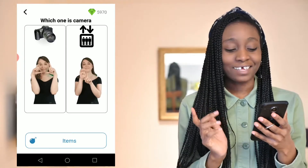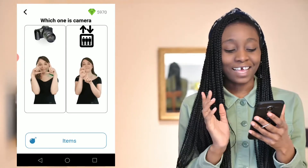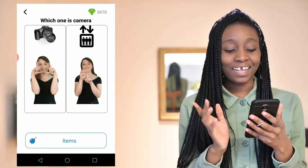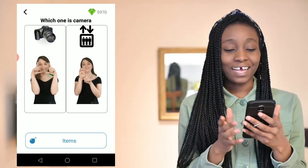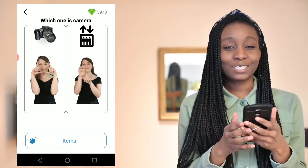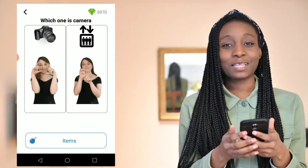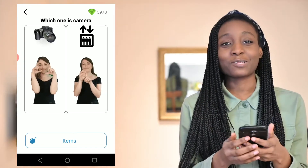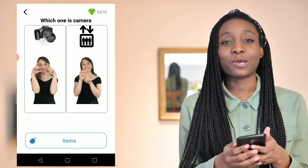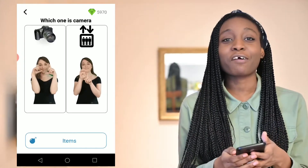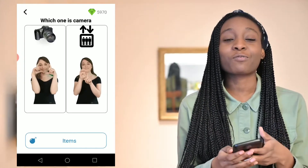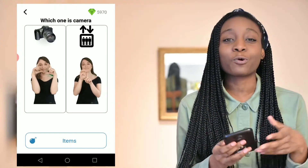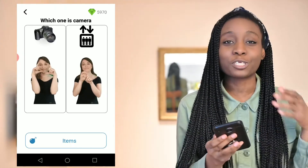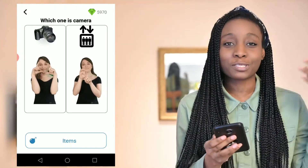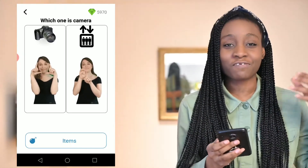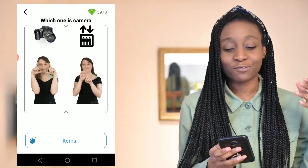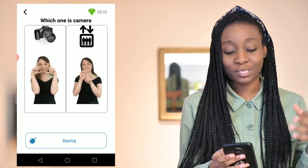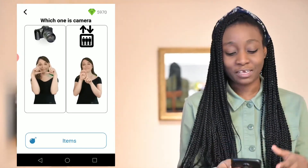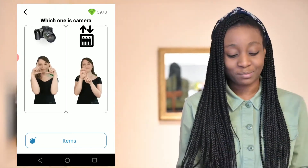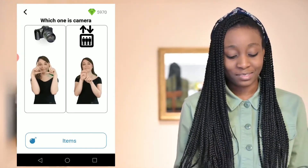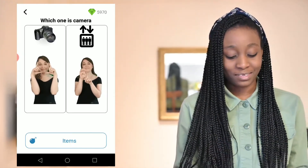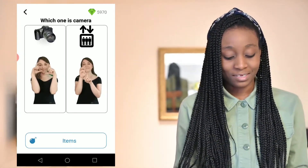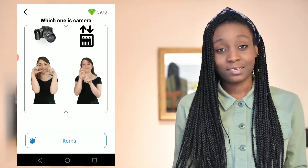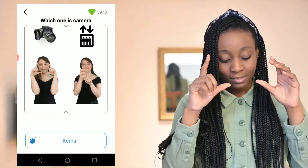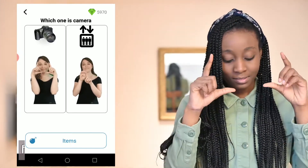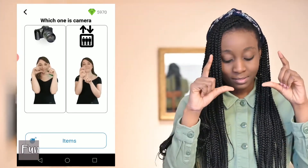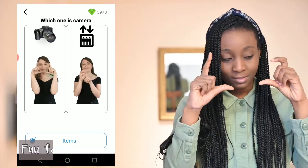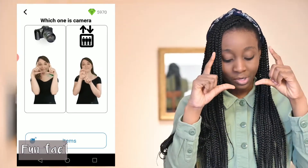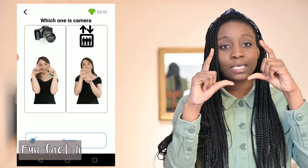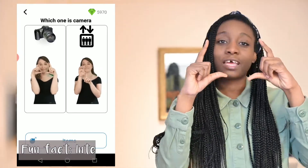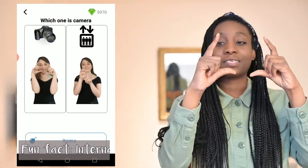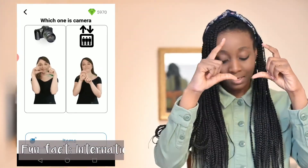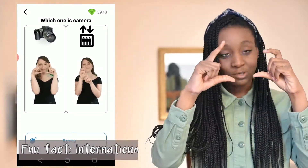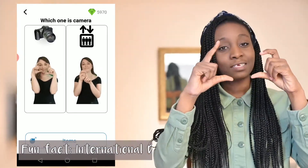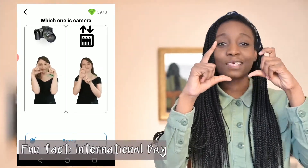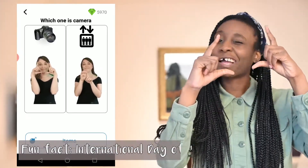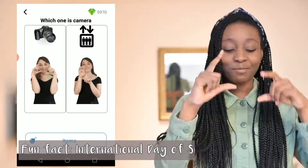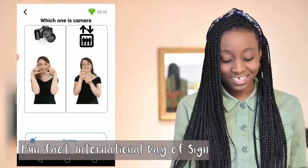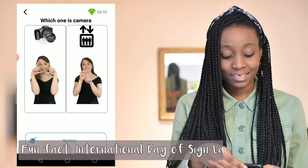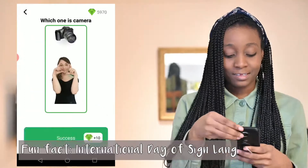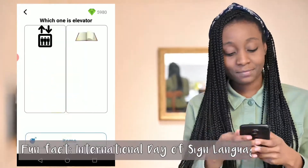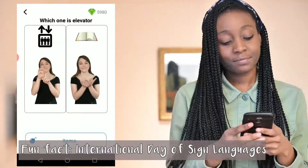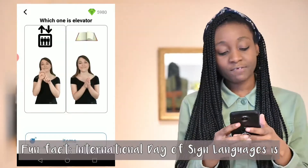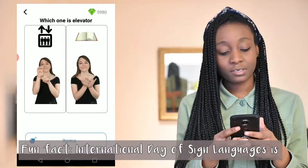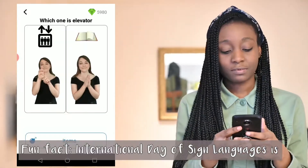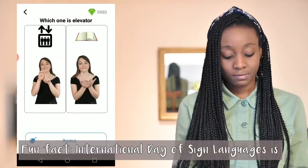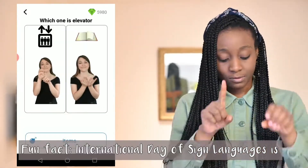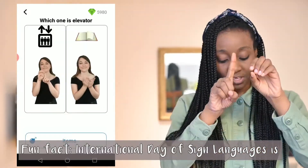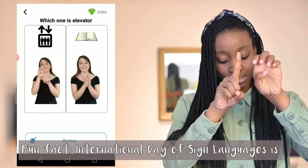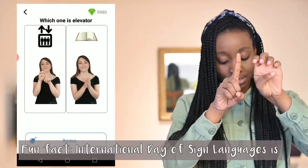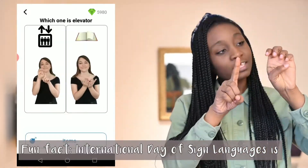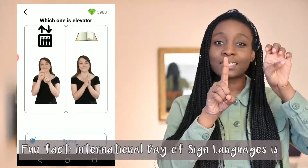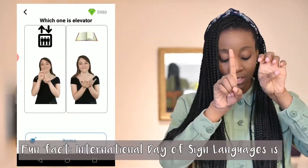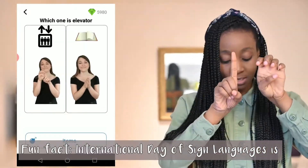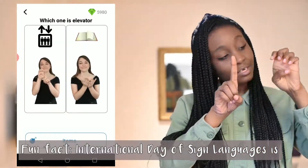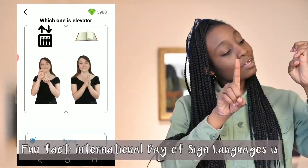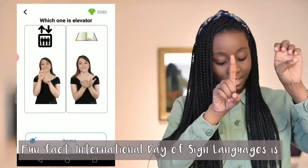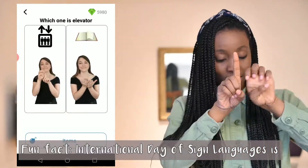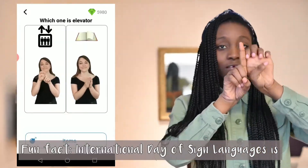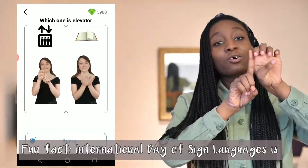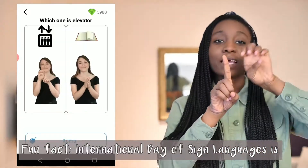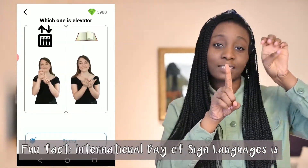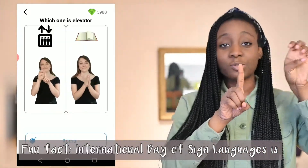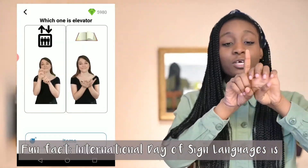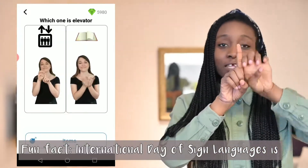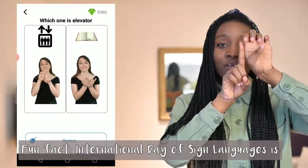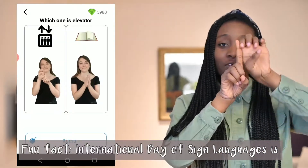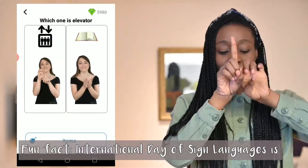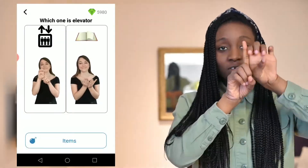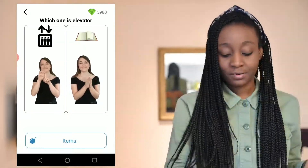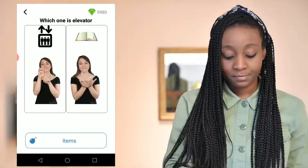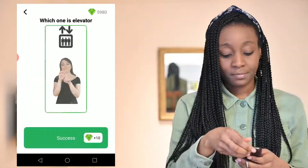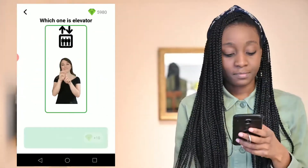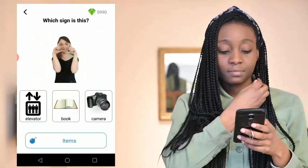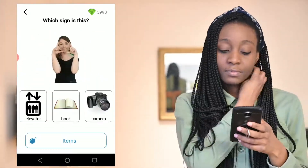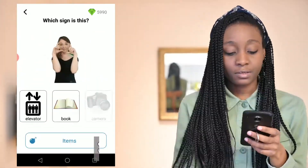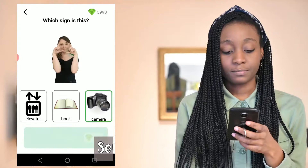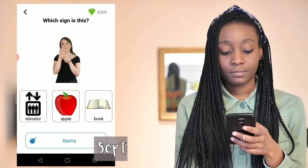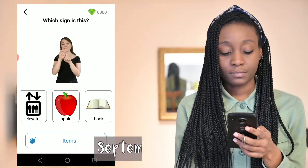I didn't catch that so I have to watch it a few times.